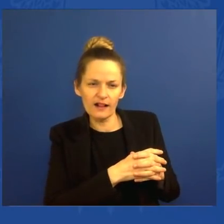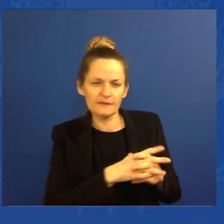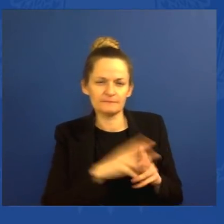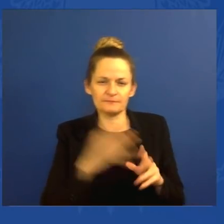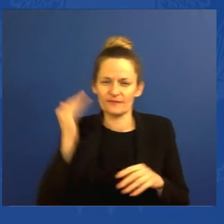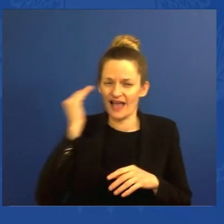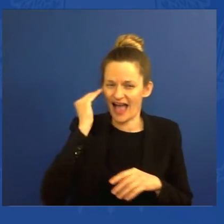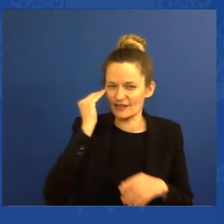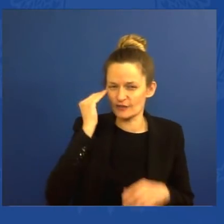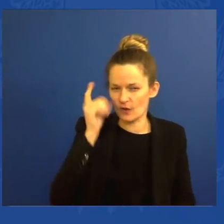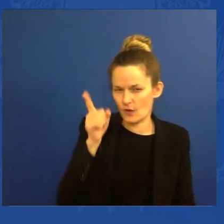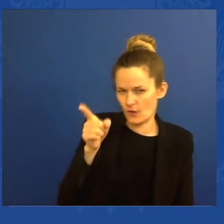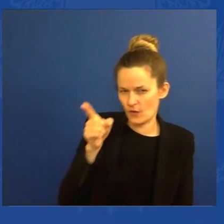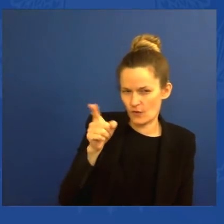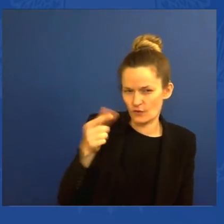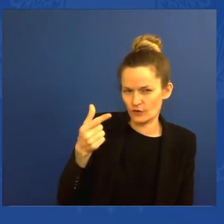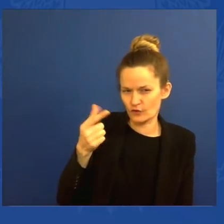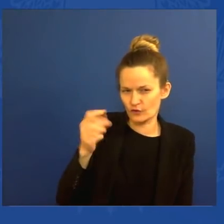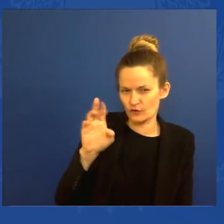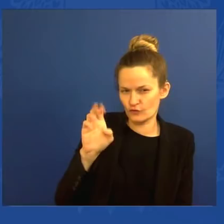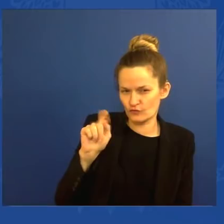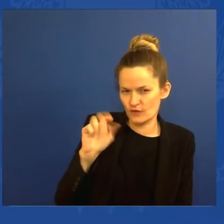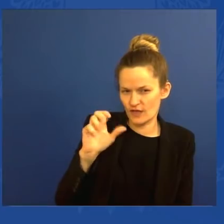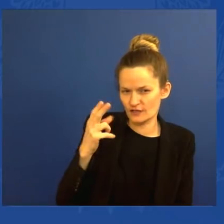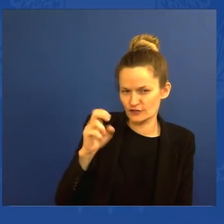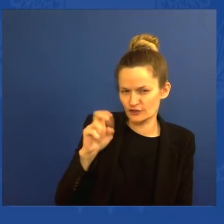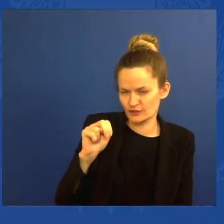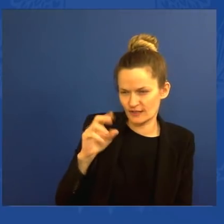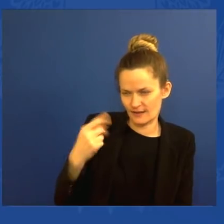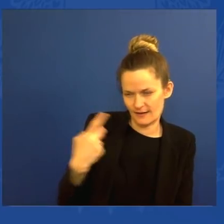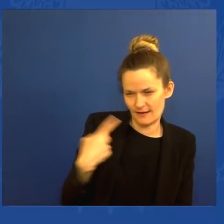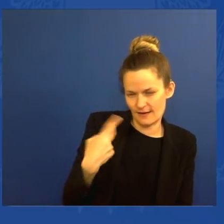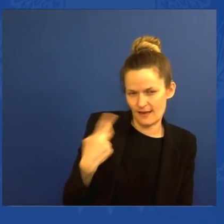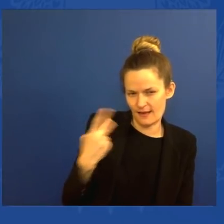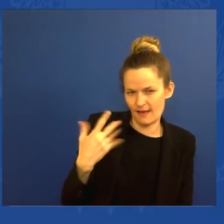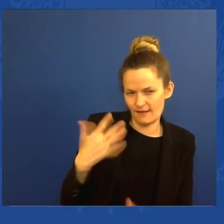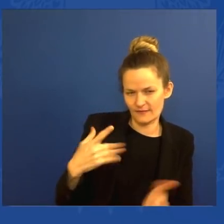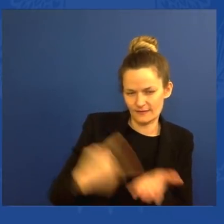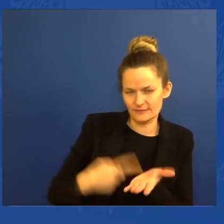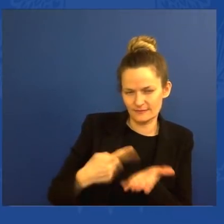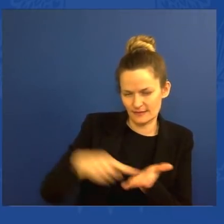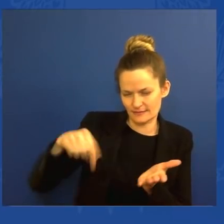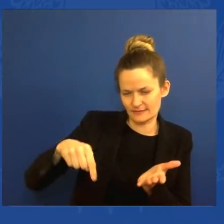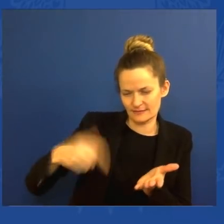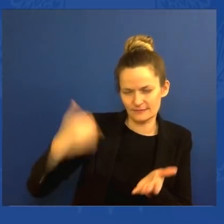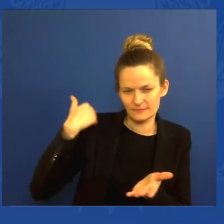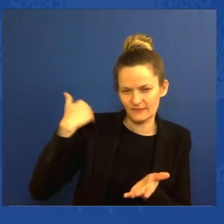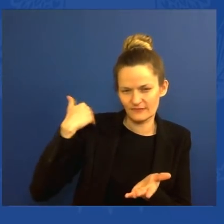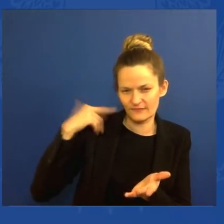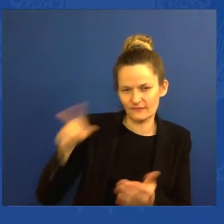When we met with the CEOs of the automobile companies,